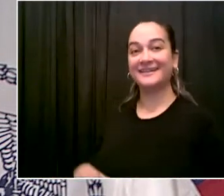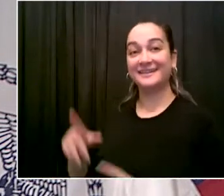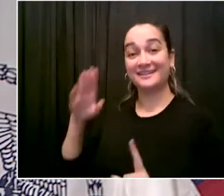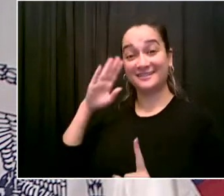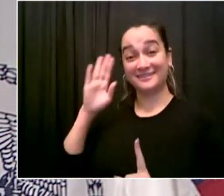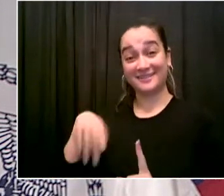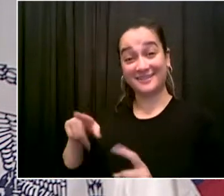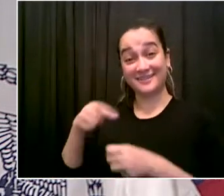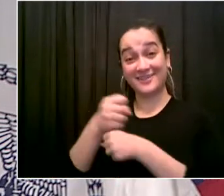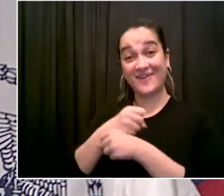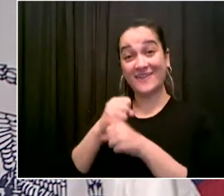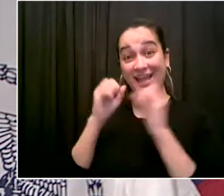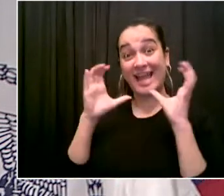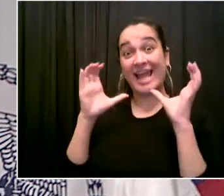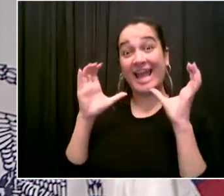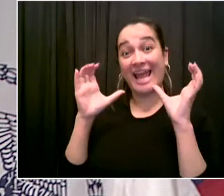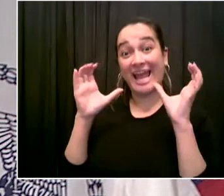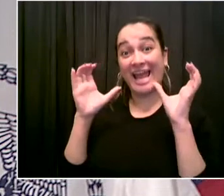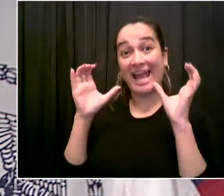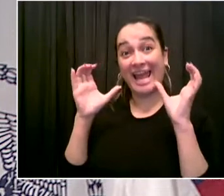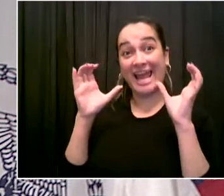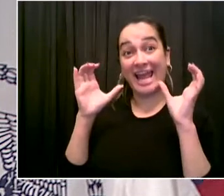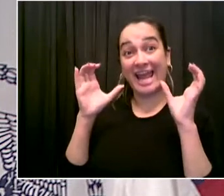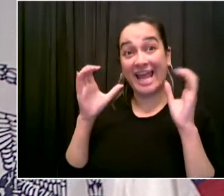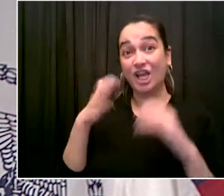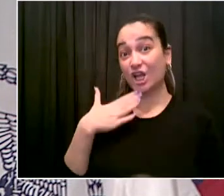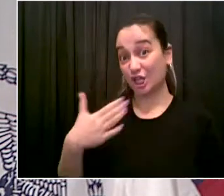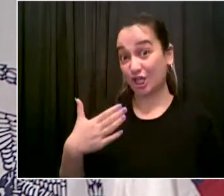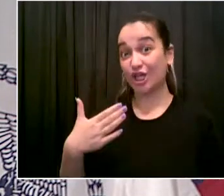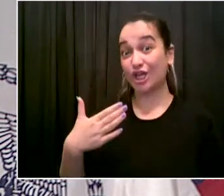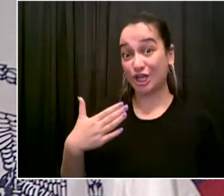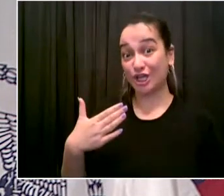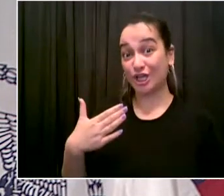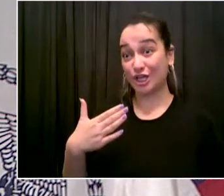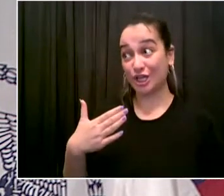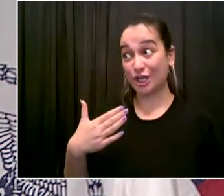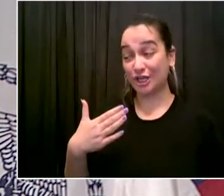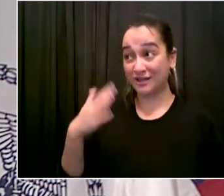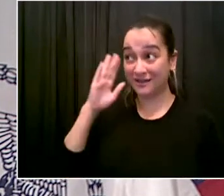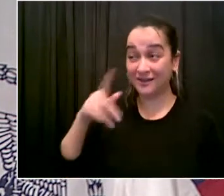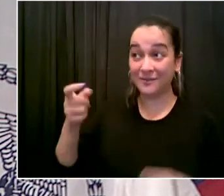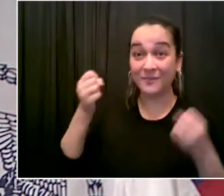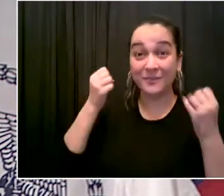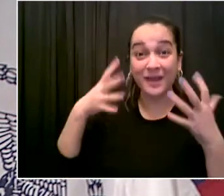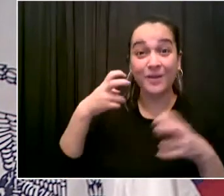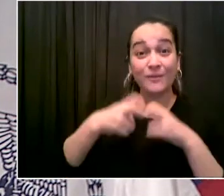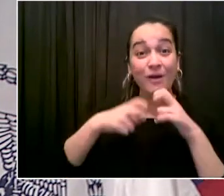HOW ARE YOU DOING MR. MAYOR? I THINK AT